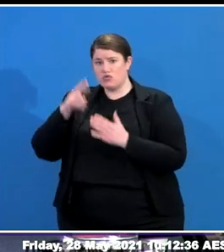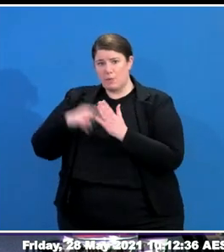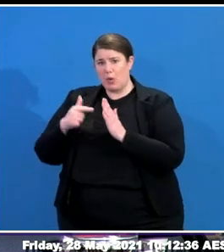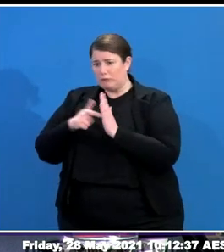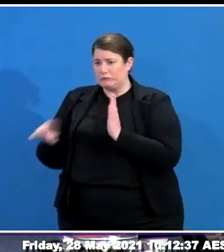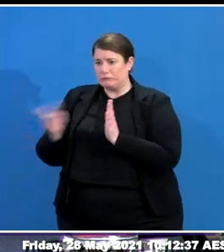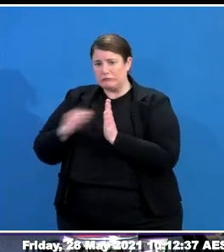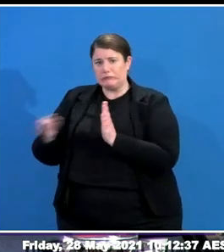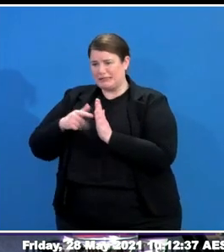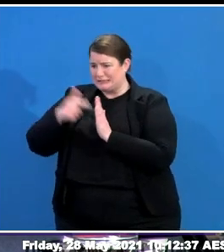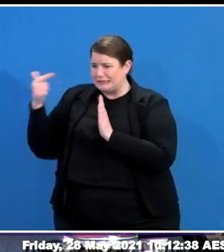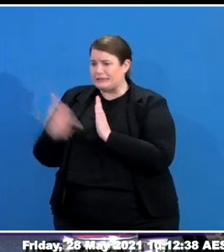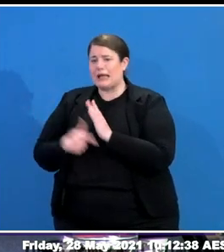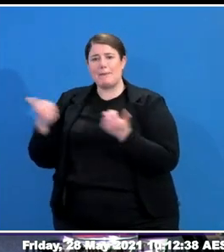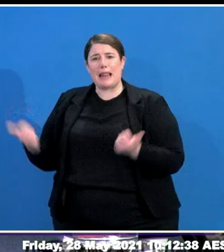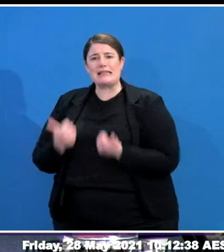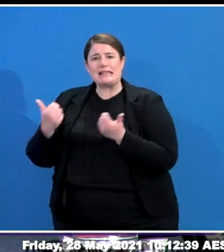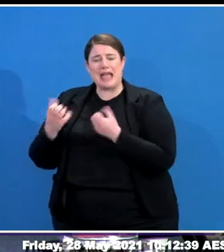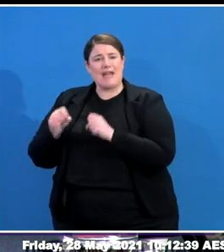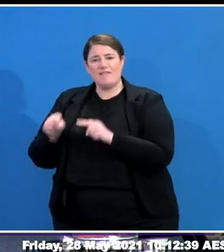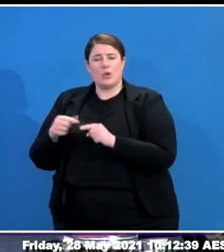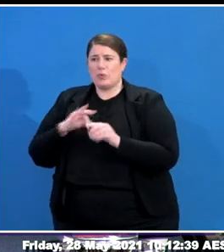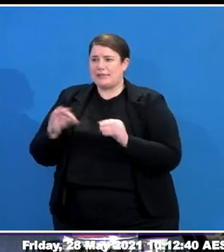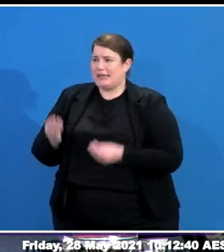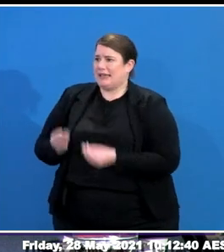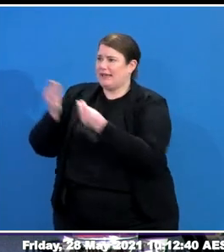Board. They are very detailed reports. They weren't provided to the Board.